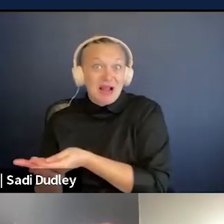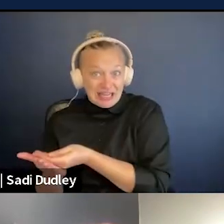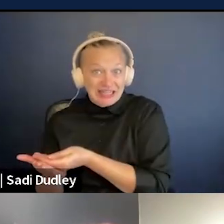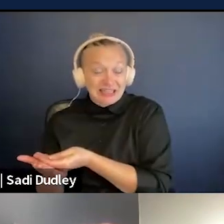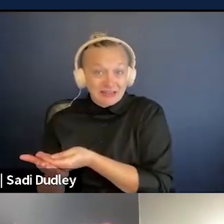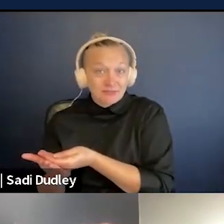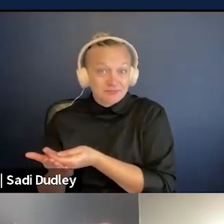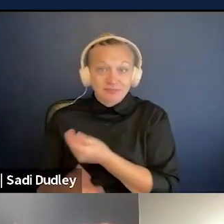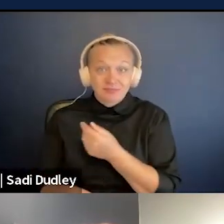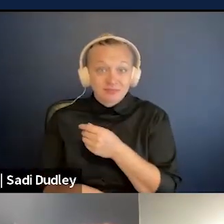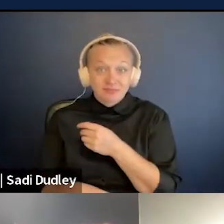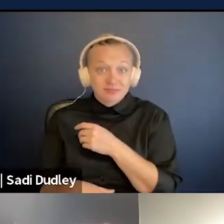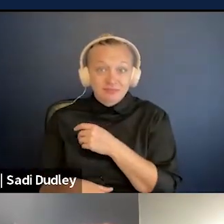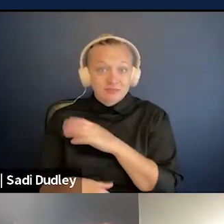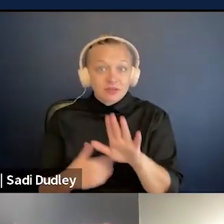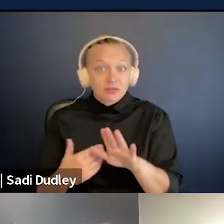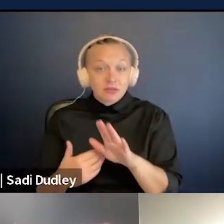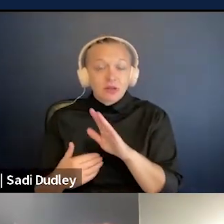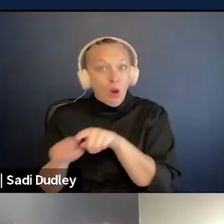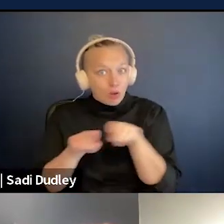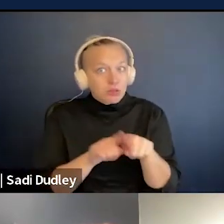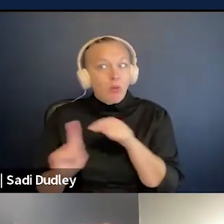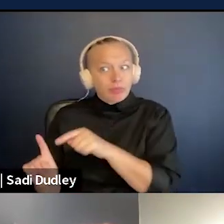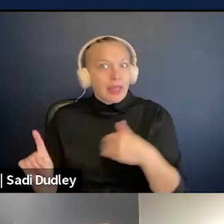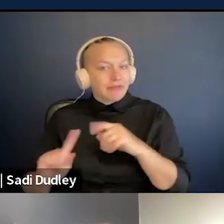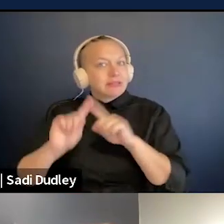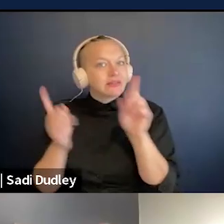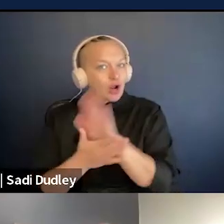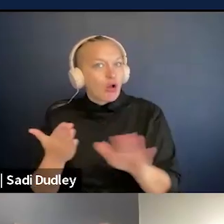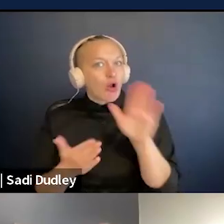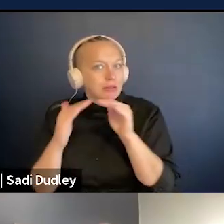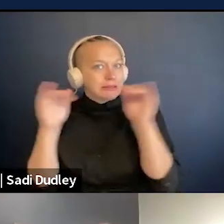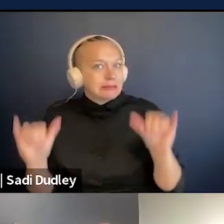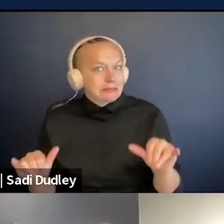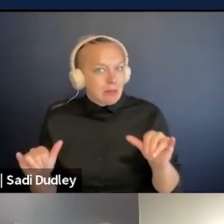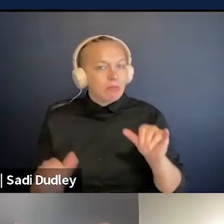Or all of your house has a college system, they have a different type… they have a league system. So everybody can play.